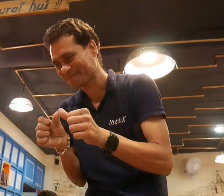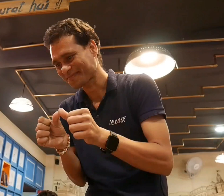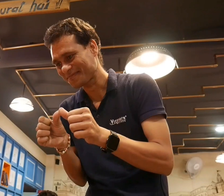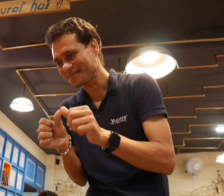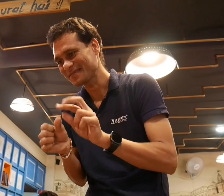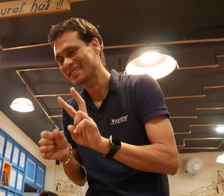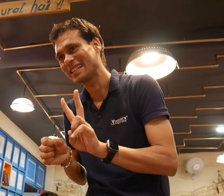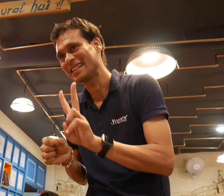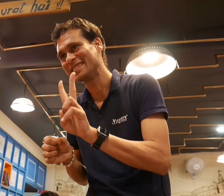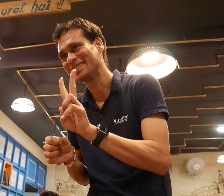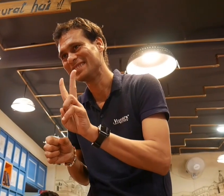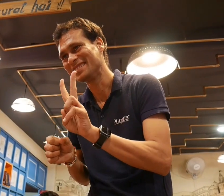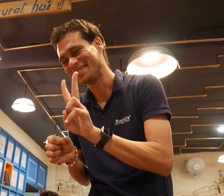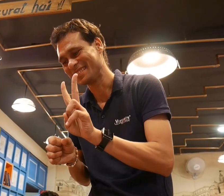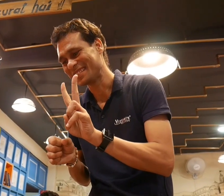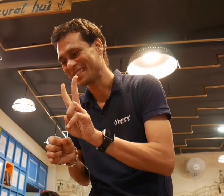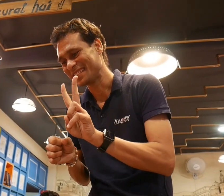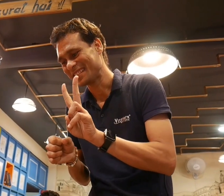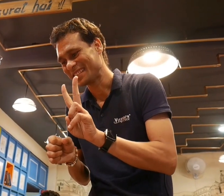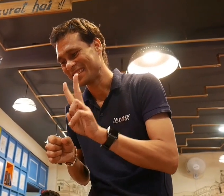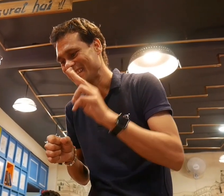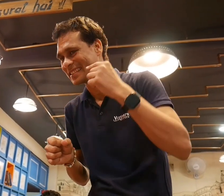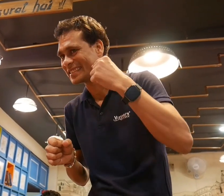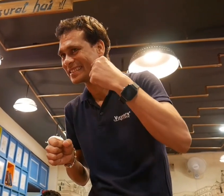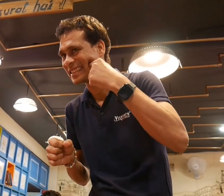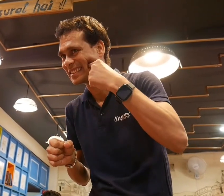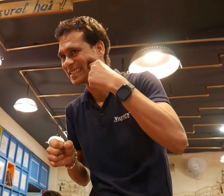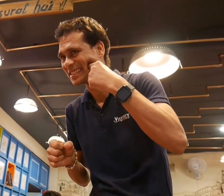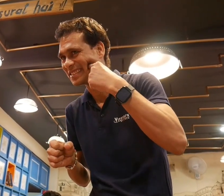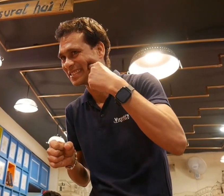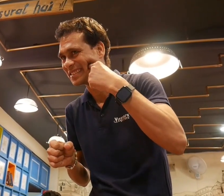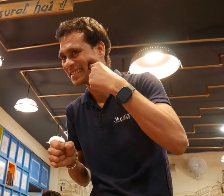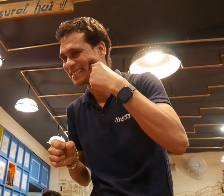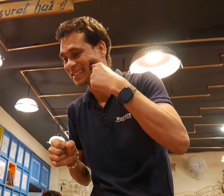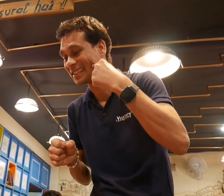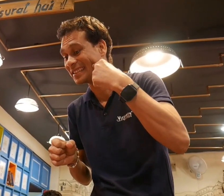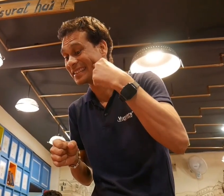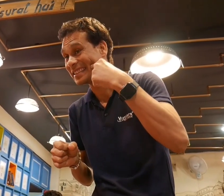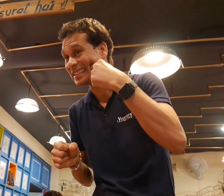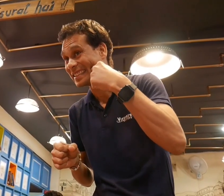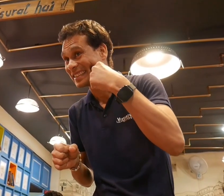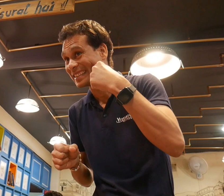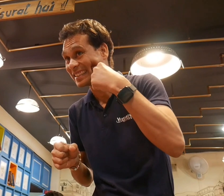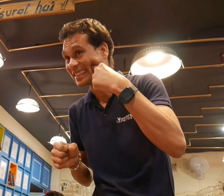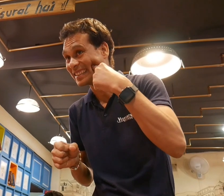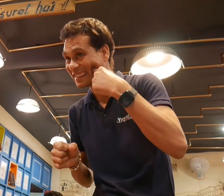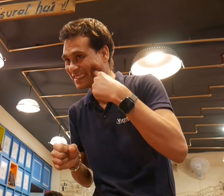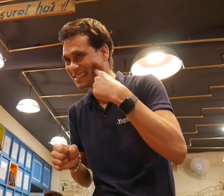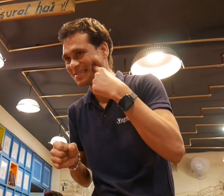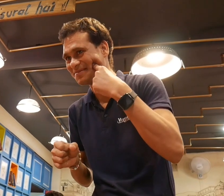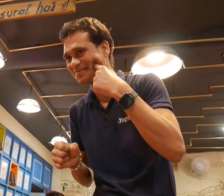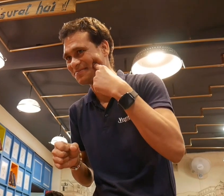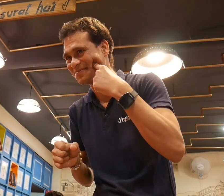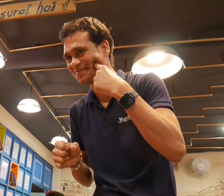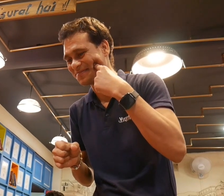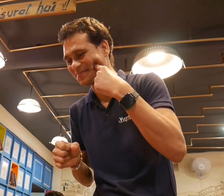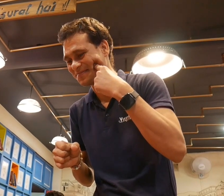V I